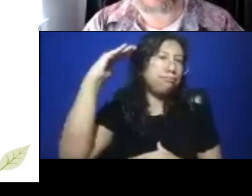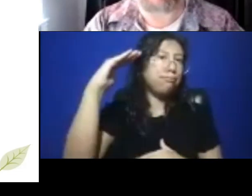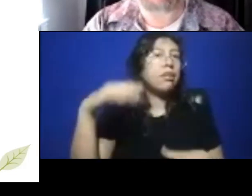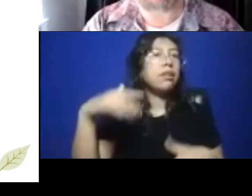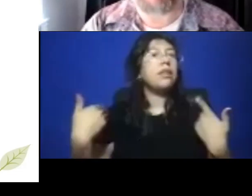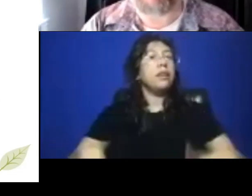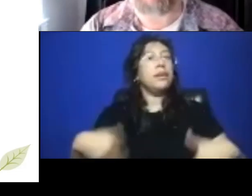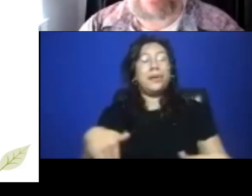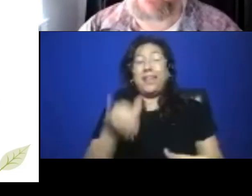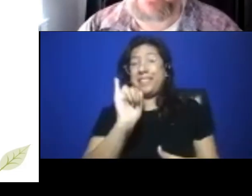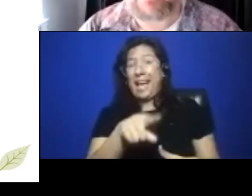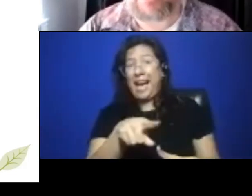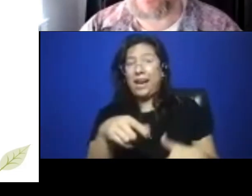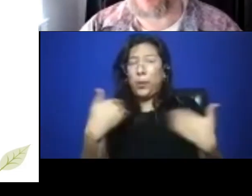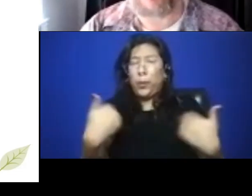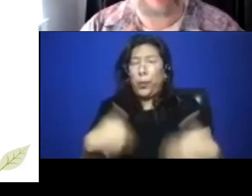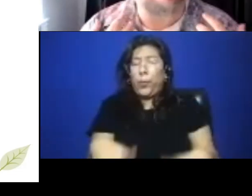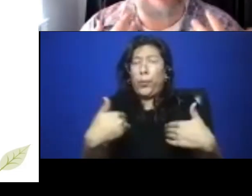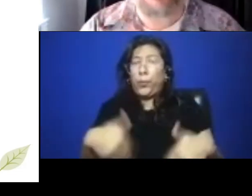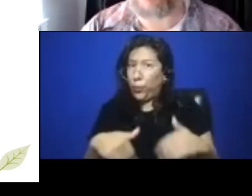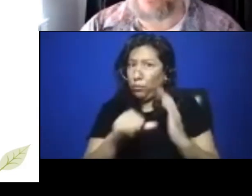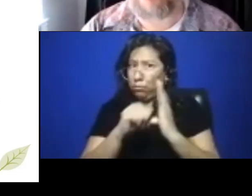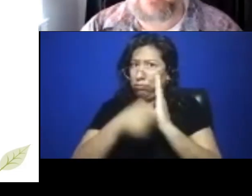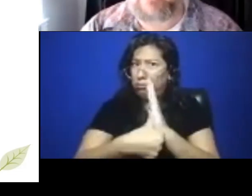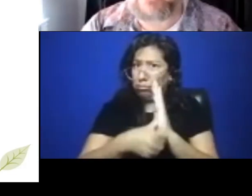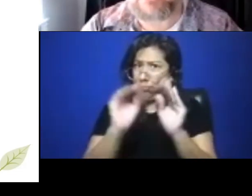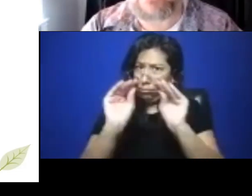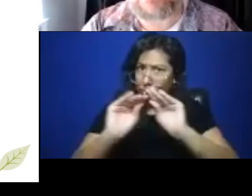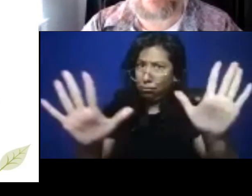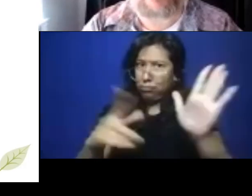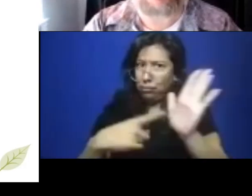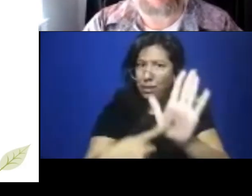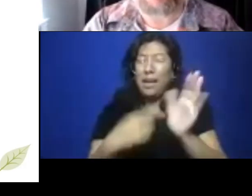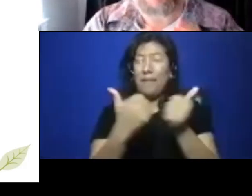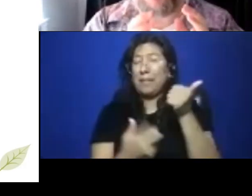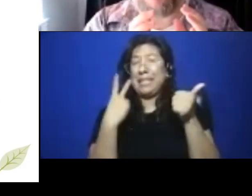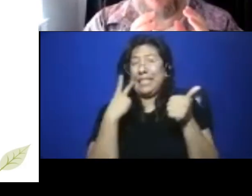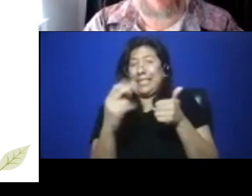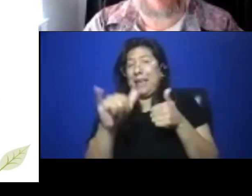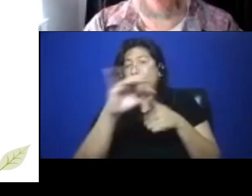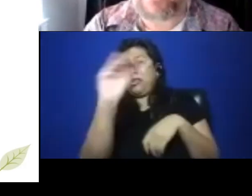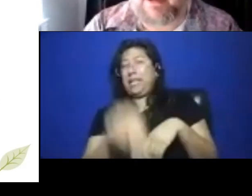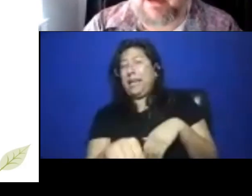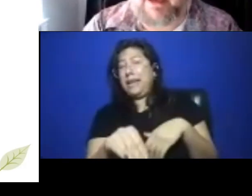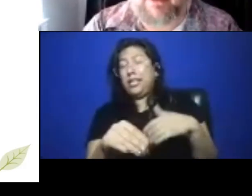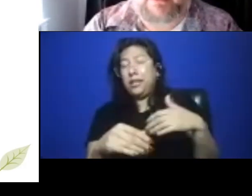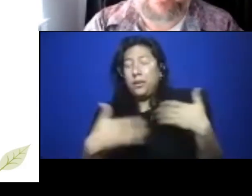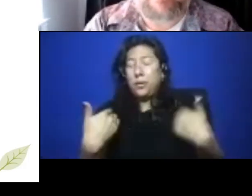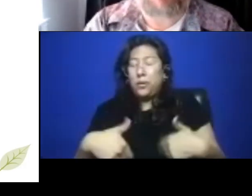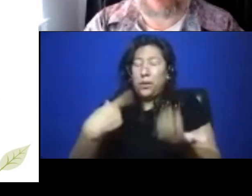This is a really profound slide, and literally every time I see this slide and every time I talk about it,